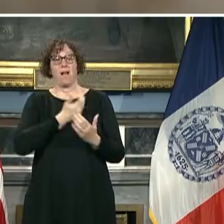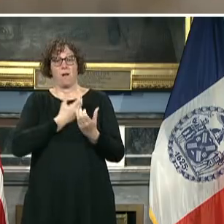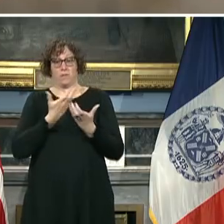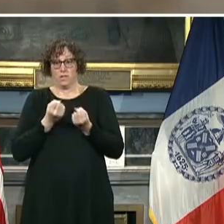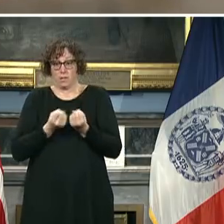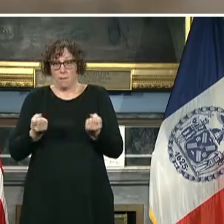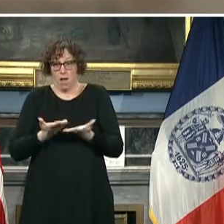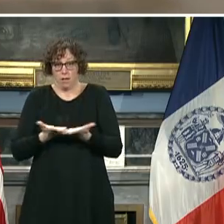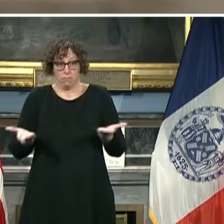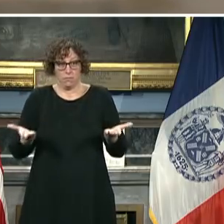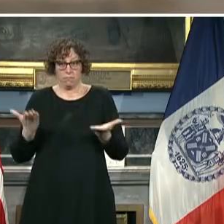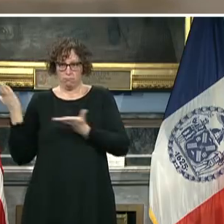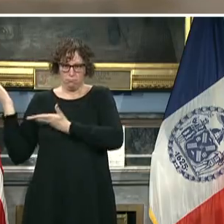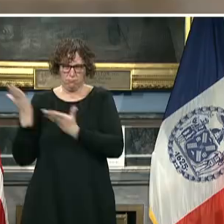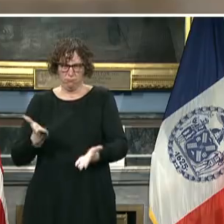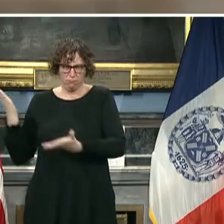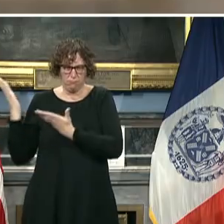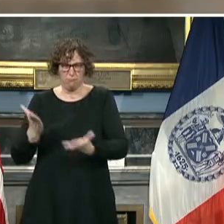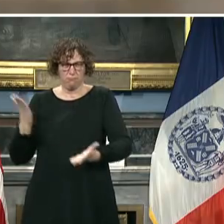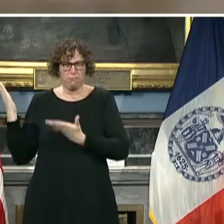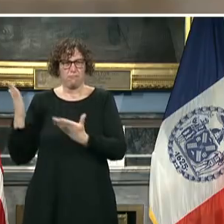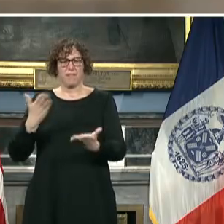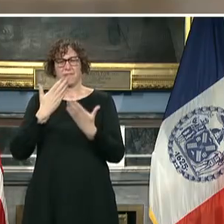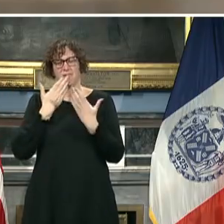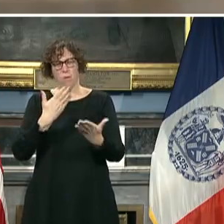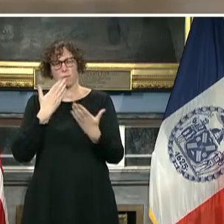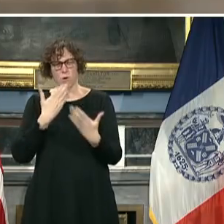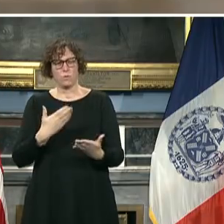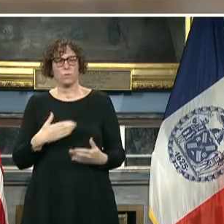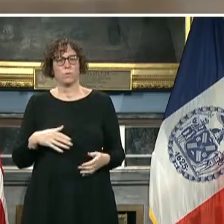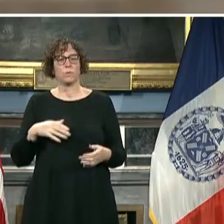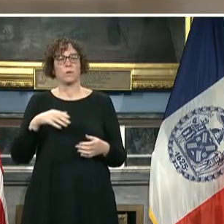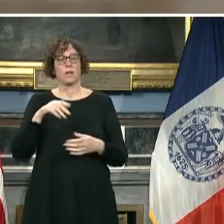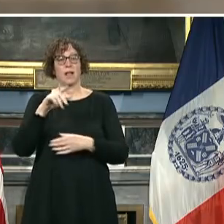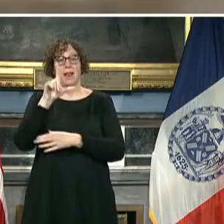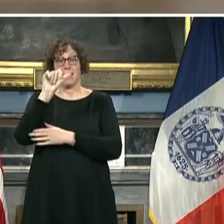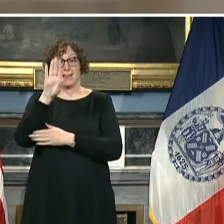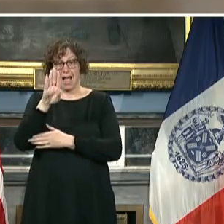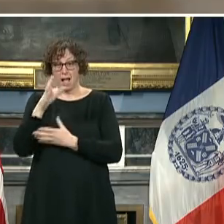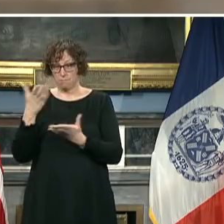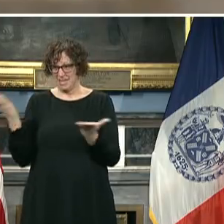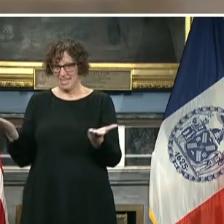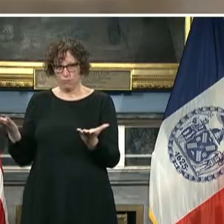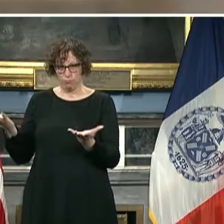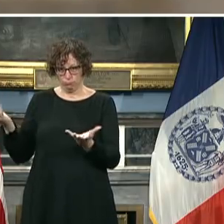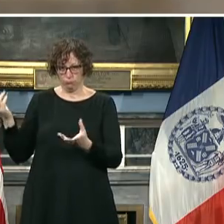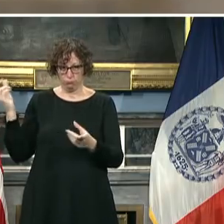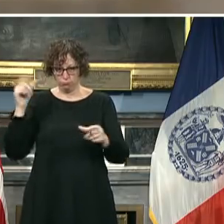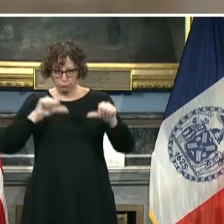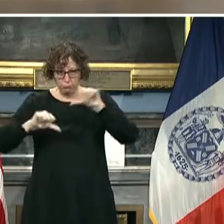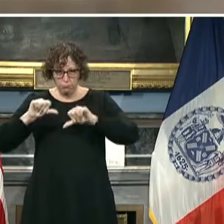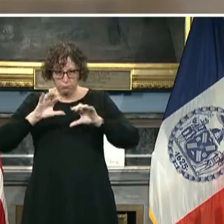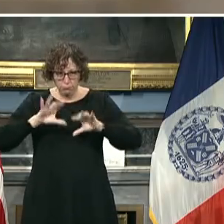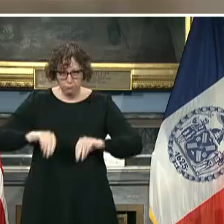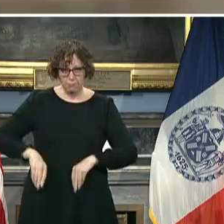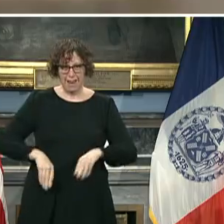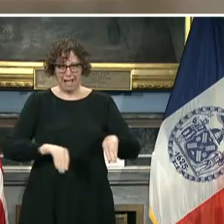DOMESTIC SUPPLY CHAIN SCHU AS MMI TEXTILES, BUT FROM WITHIN HERE